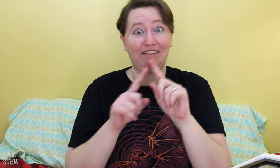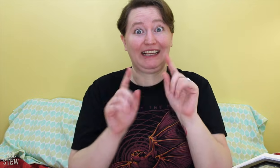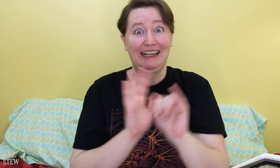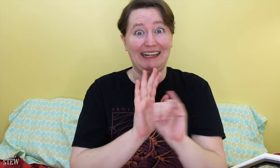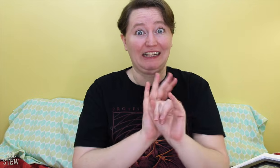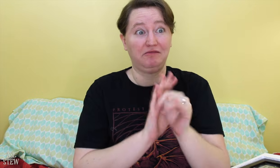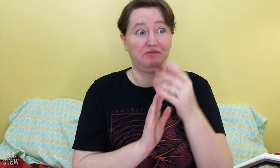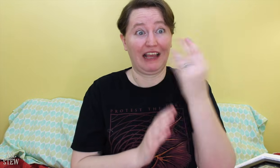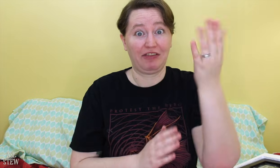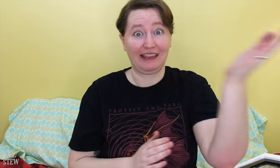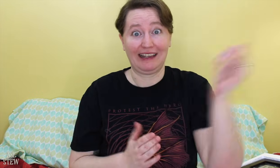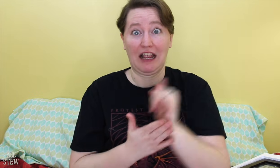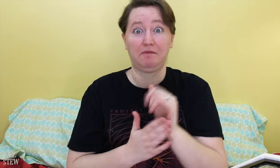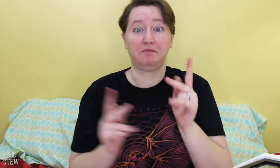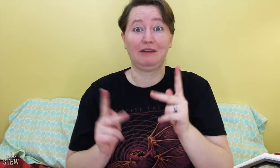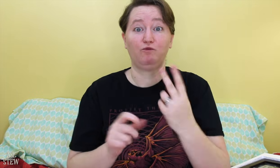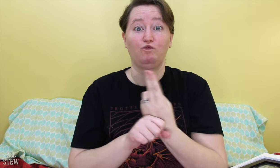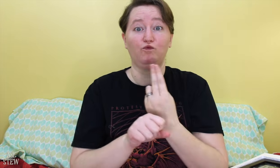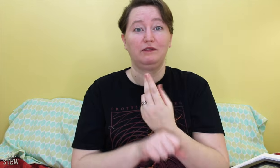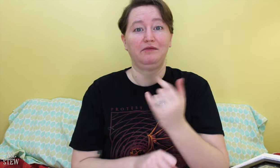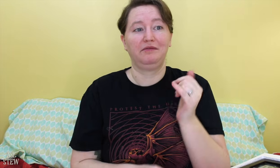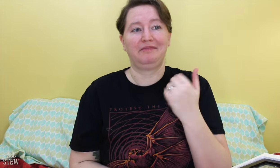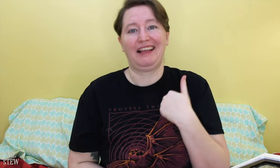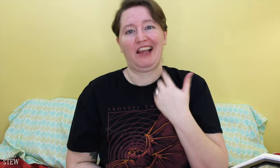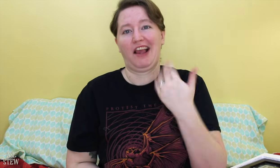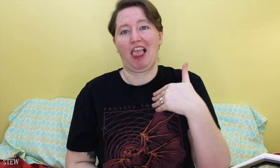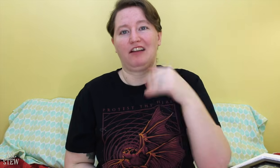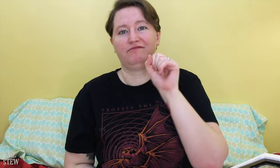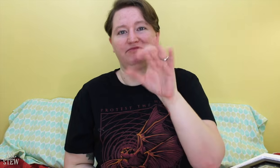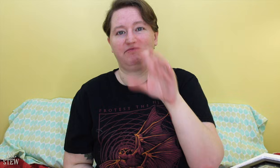Now there might be other identites out there. Maybe some that people